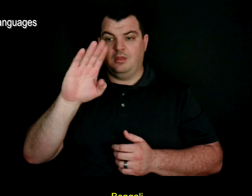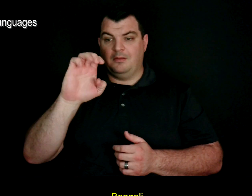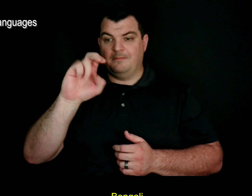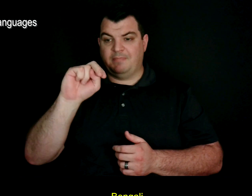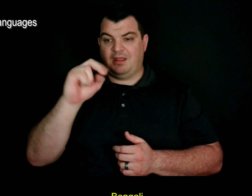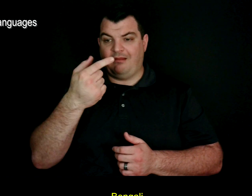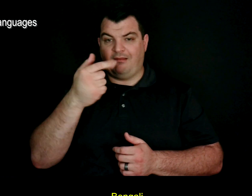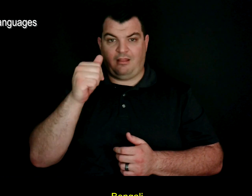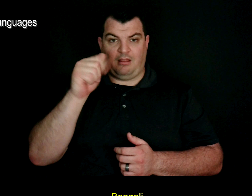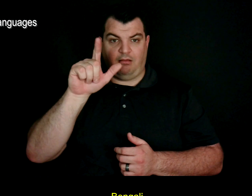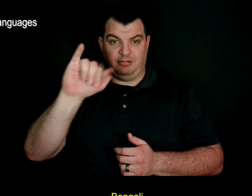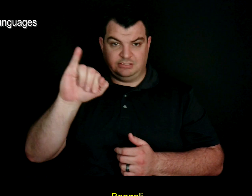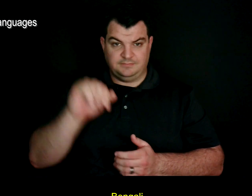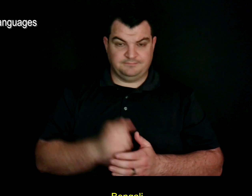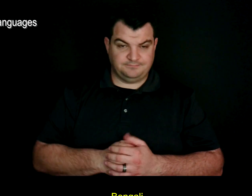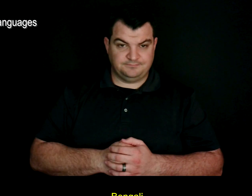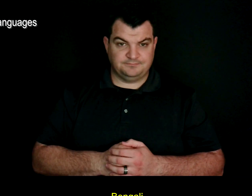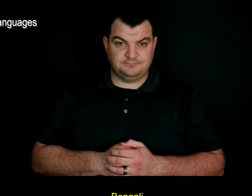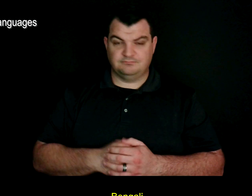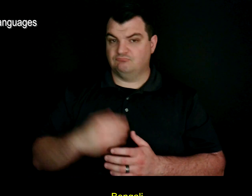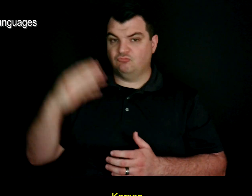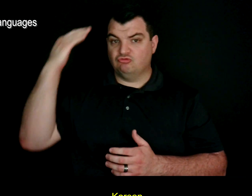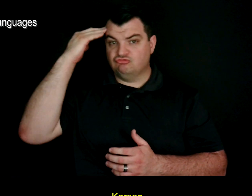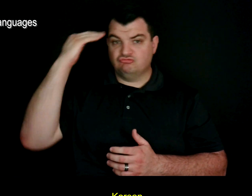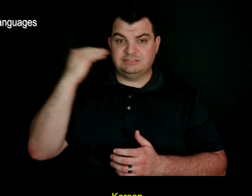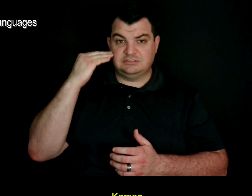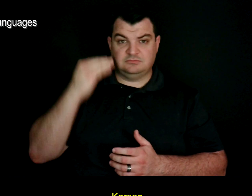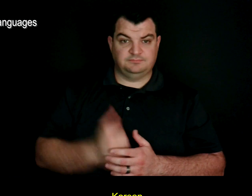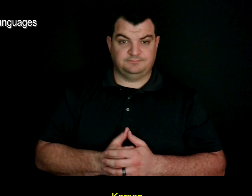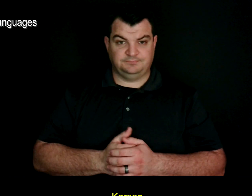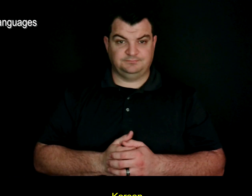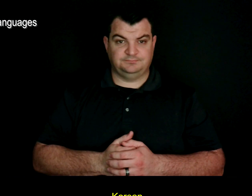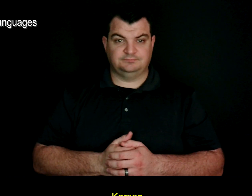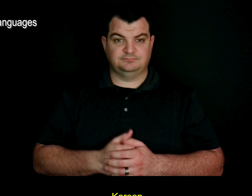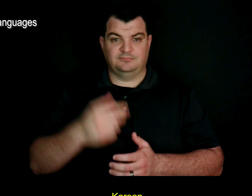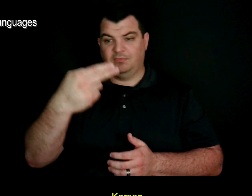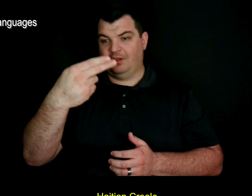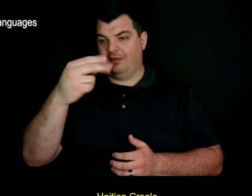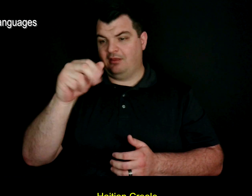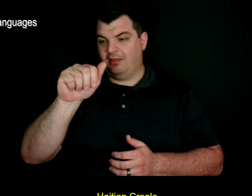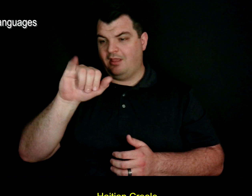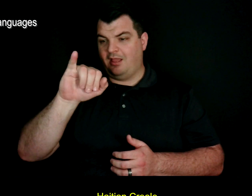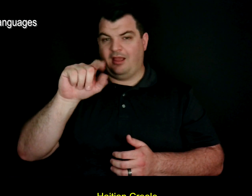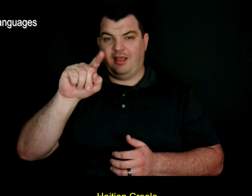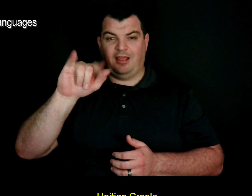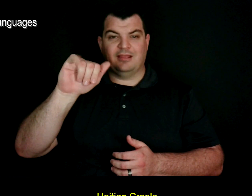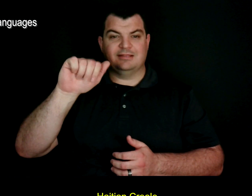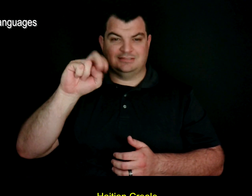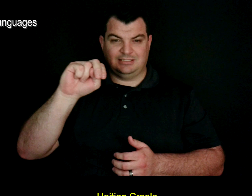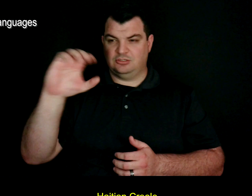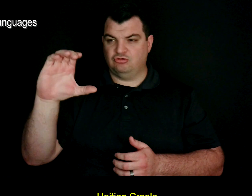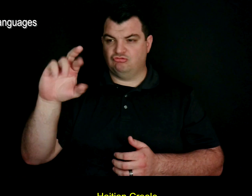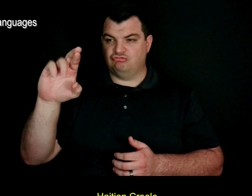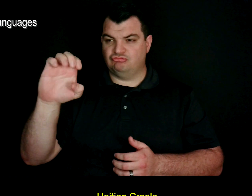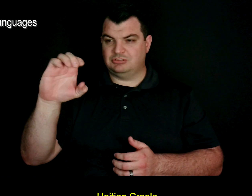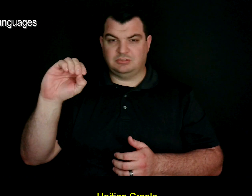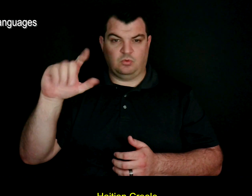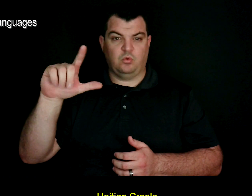Bengali, Korean, Haitian Creole,